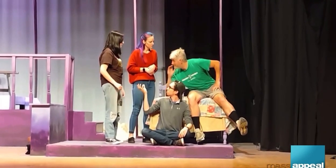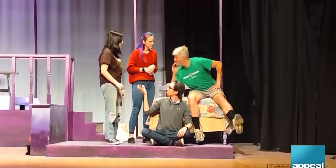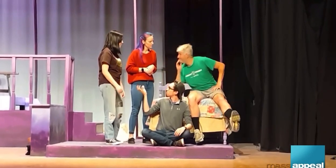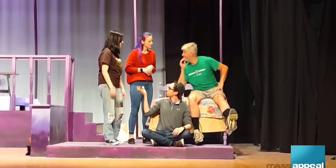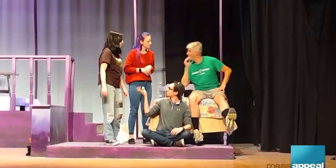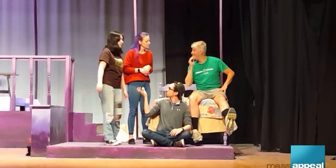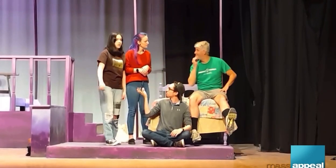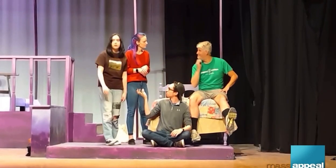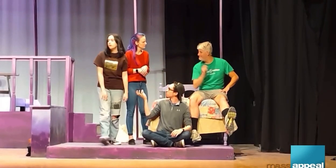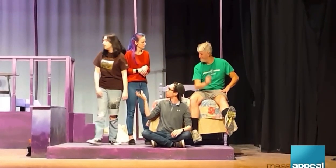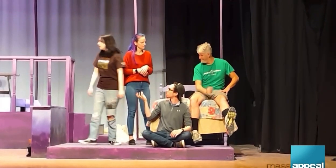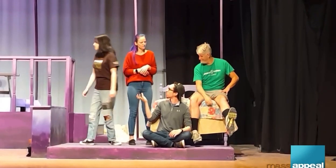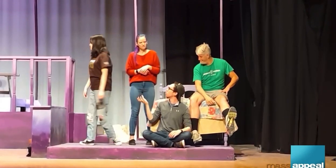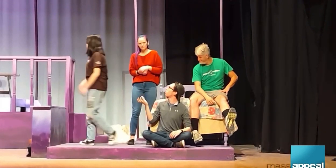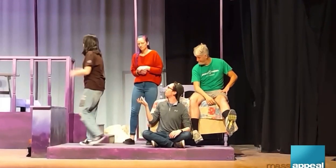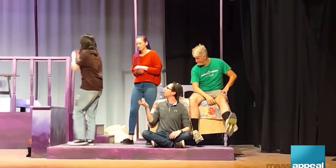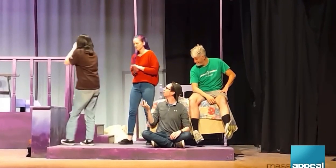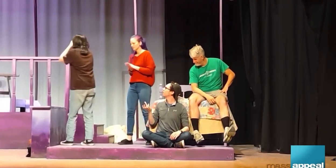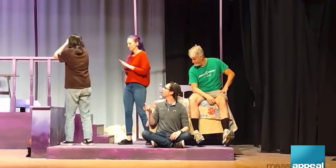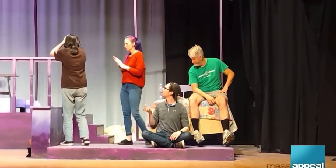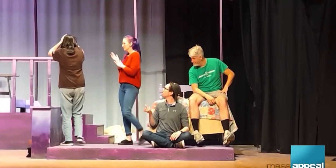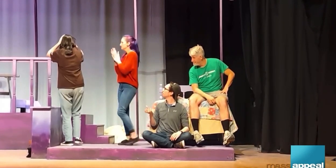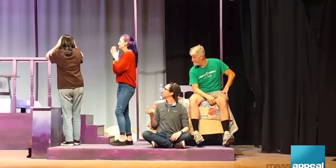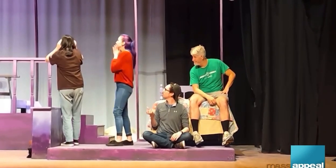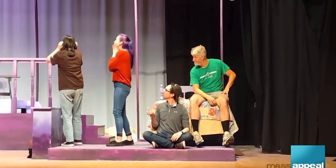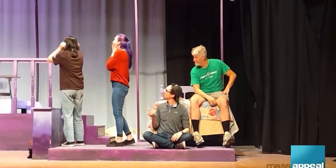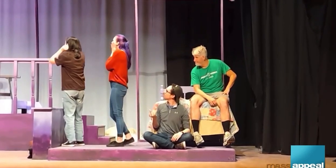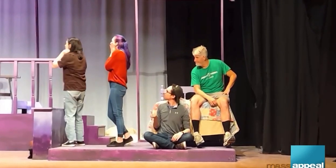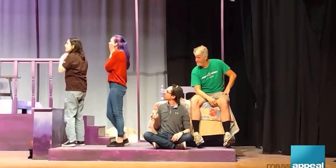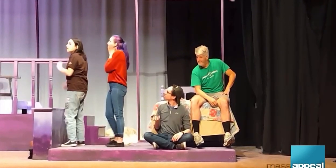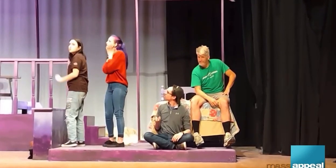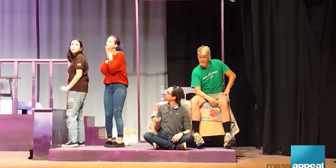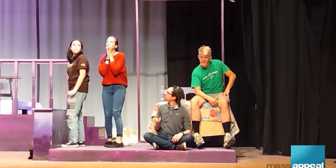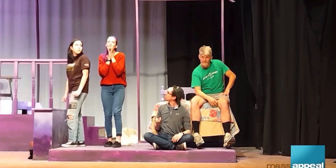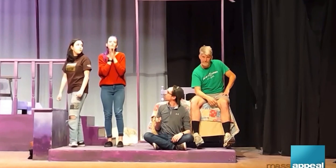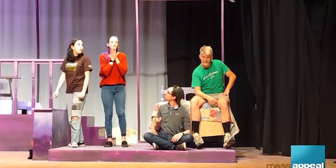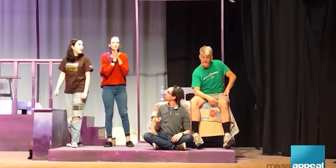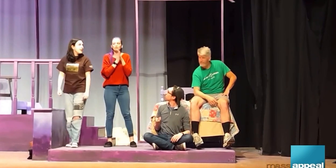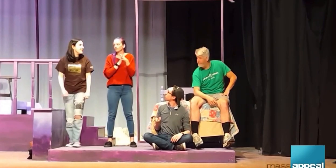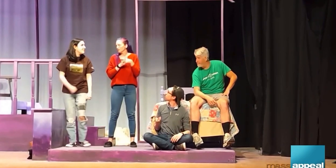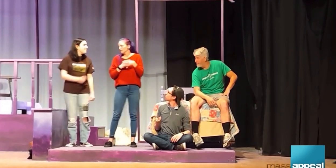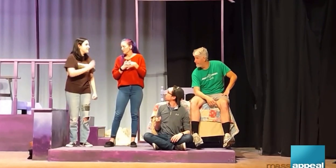just getting the information across that matches. So we have been in rehearsal since February